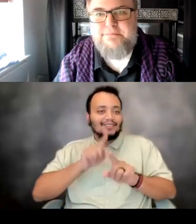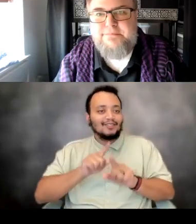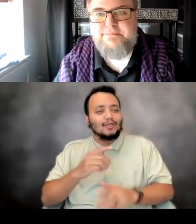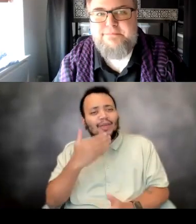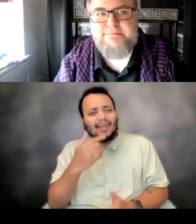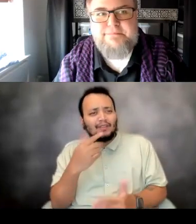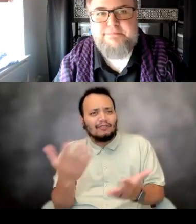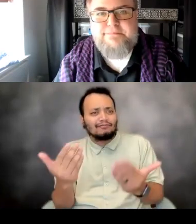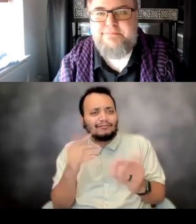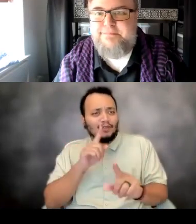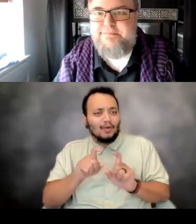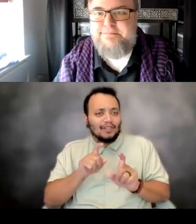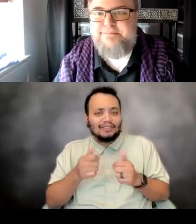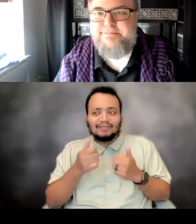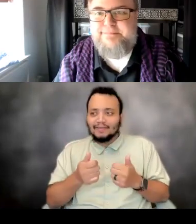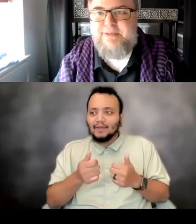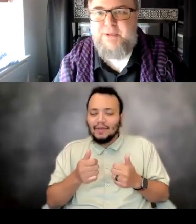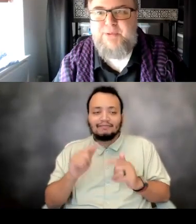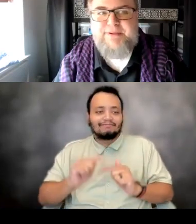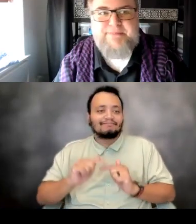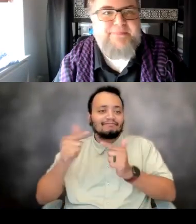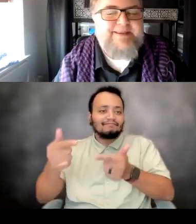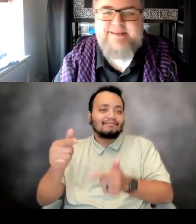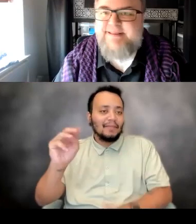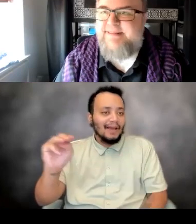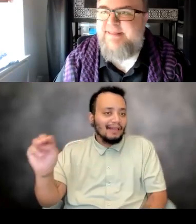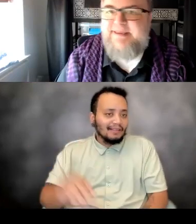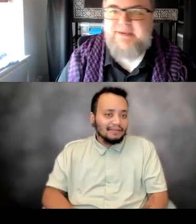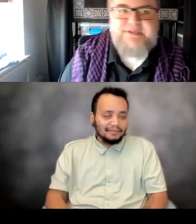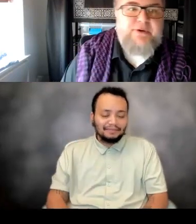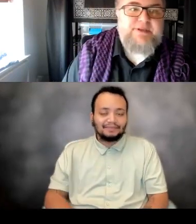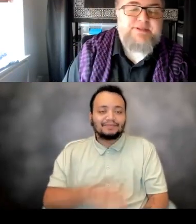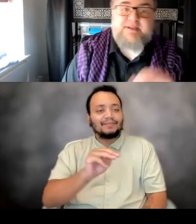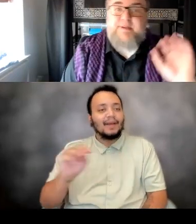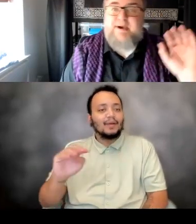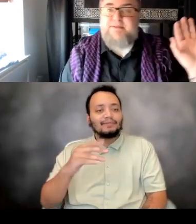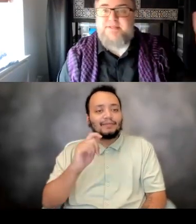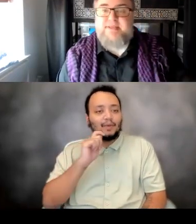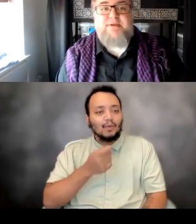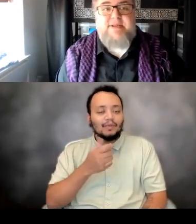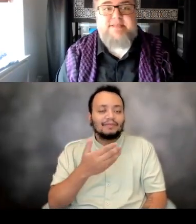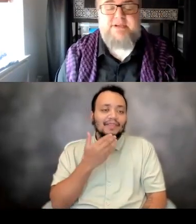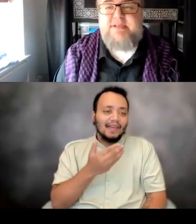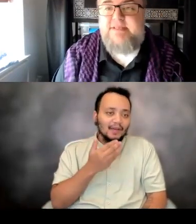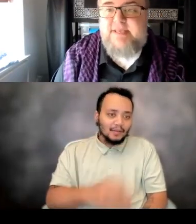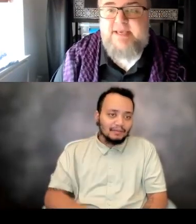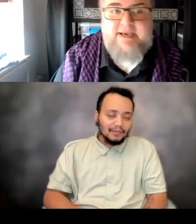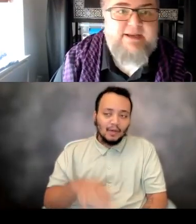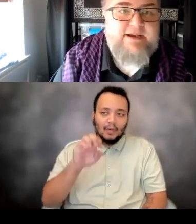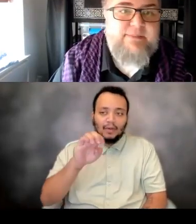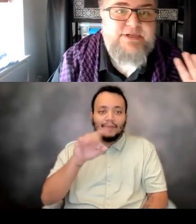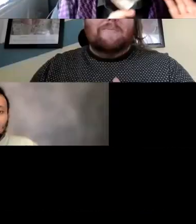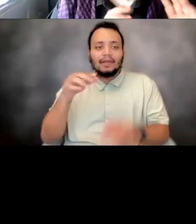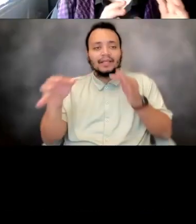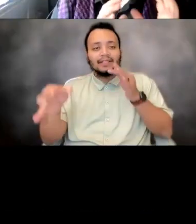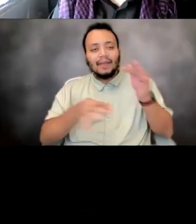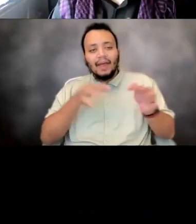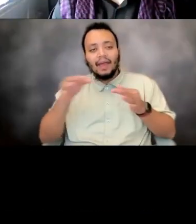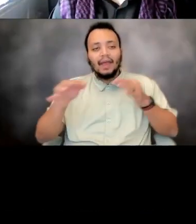All right, your slides, michael. Cool, thank you. So Emil talked about those community sessions and I'm gonna share with you a little bit